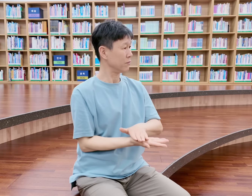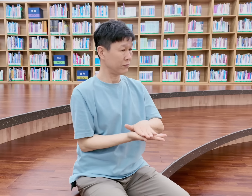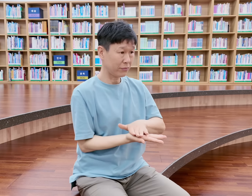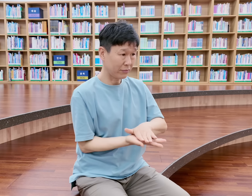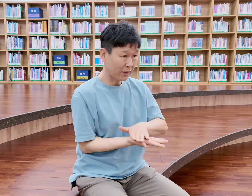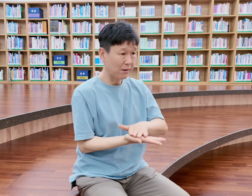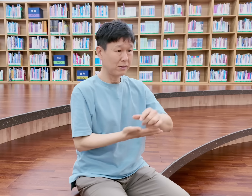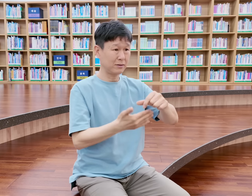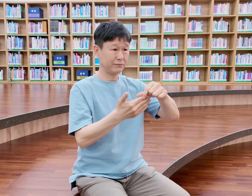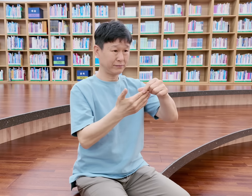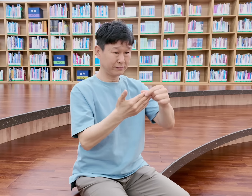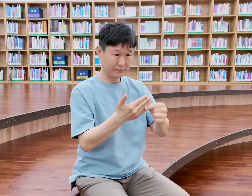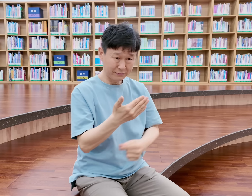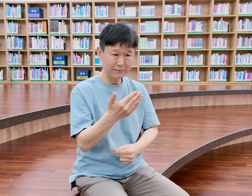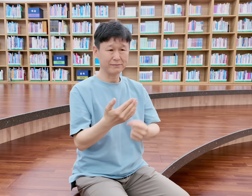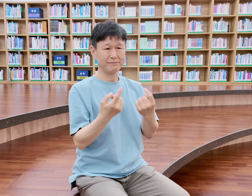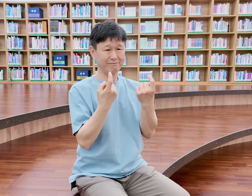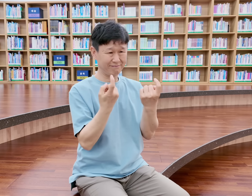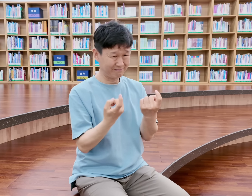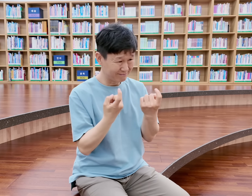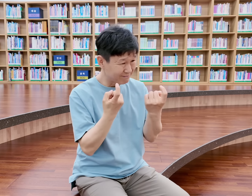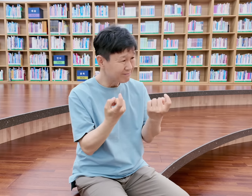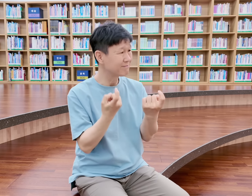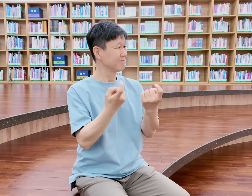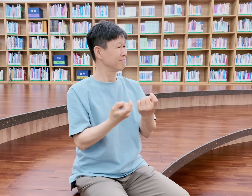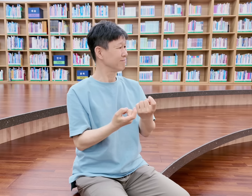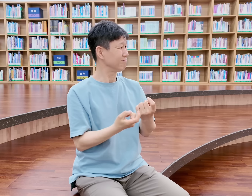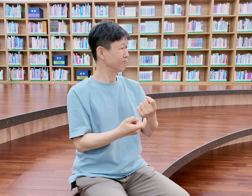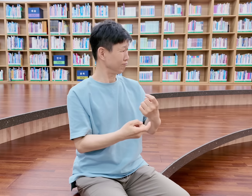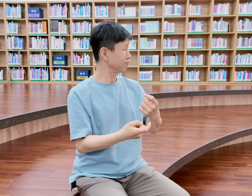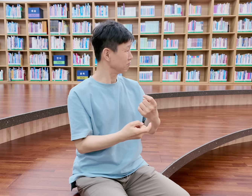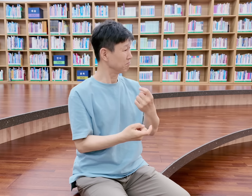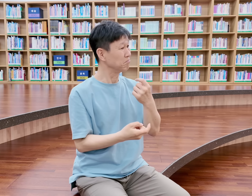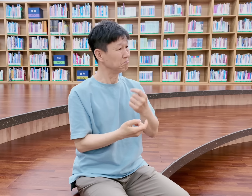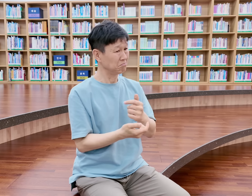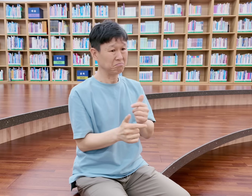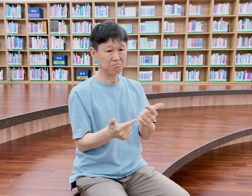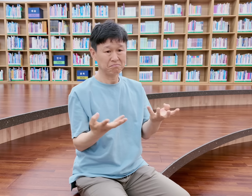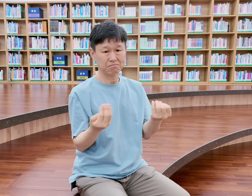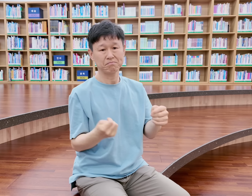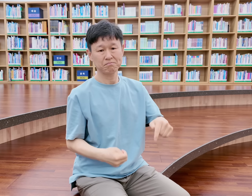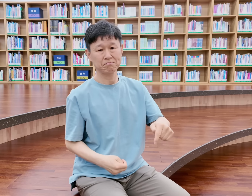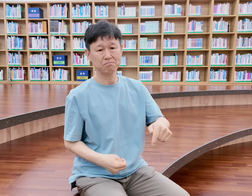there are a variety of activities including videos, games, and sightseeing, and